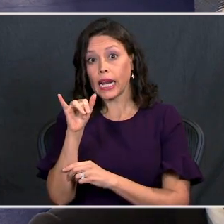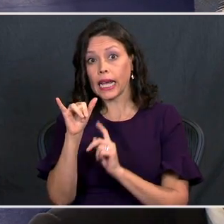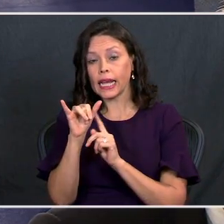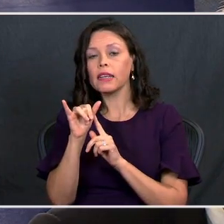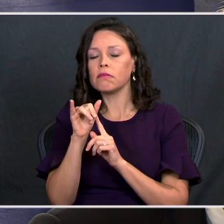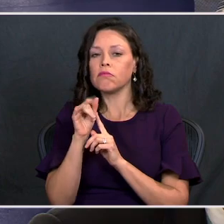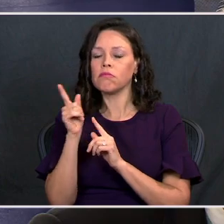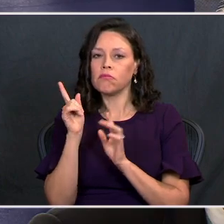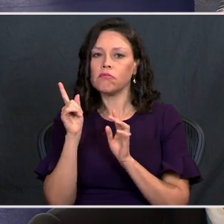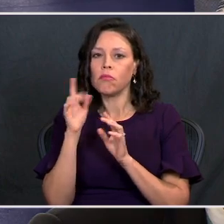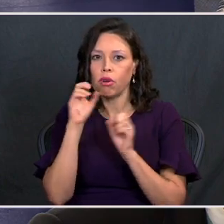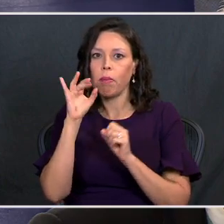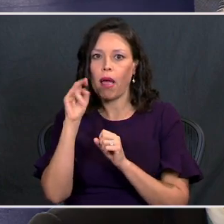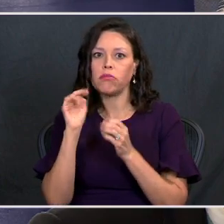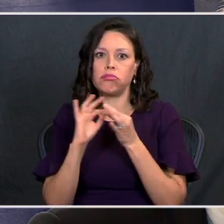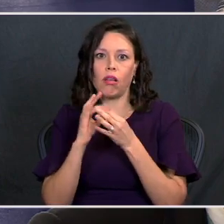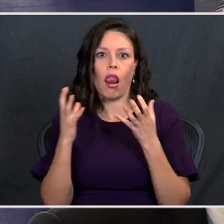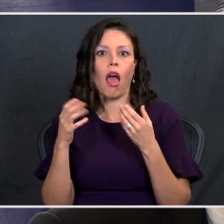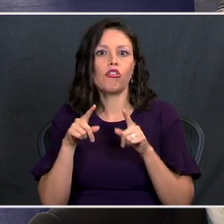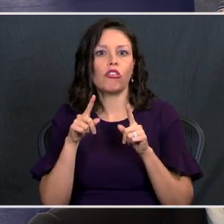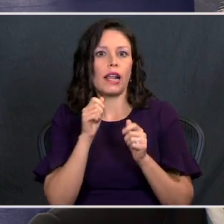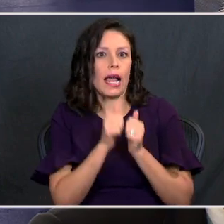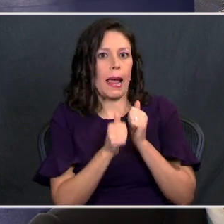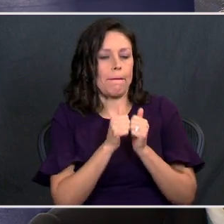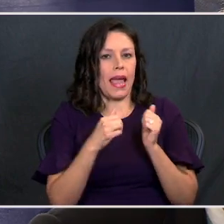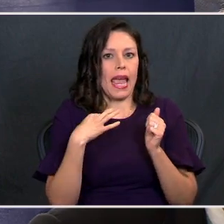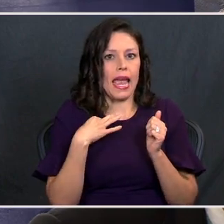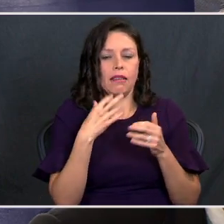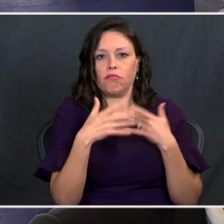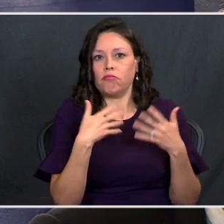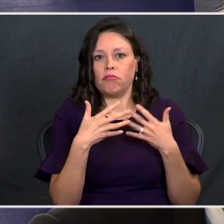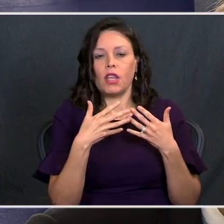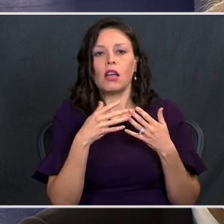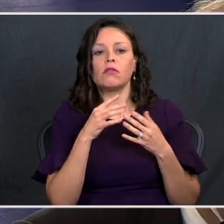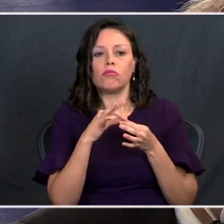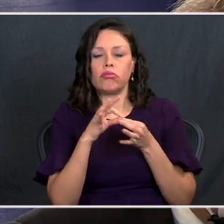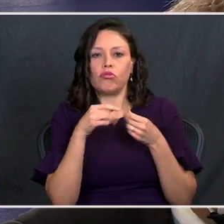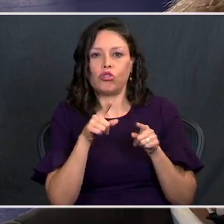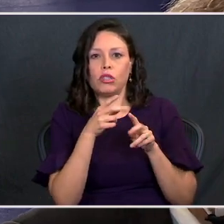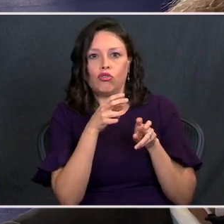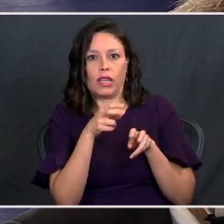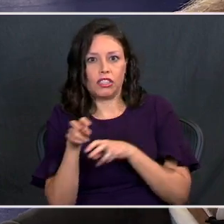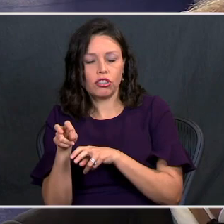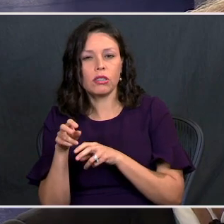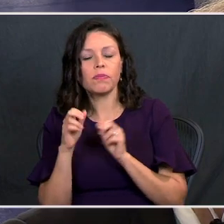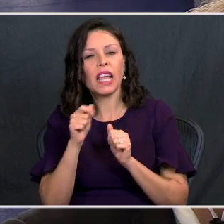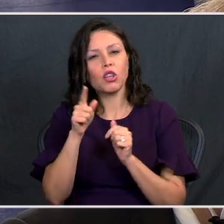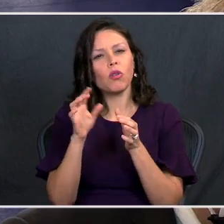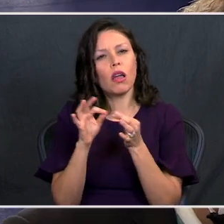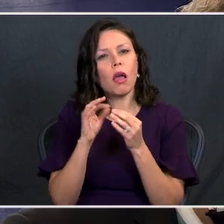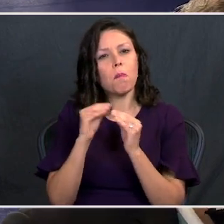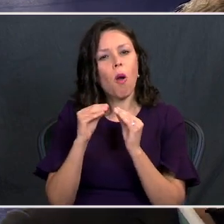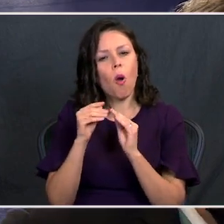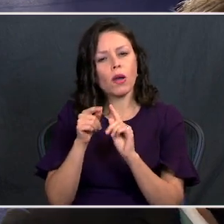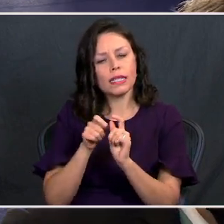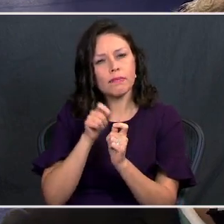spoke about quite a bit on the campaign trail. He talked about it during the transition. Could you talk a little bit more specifically